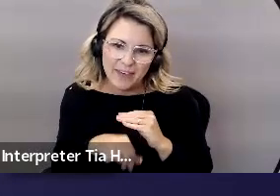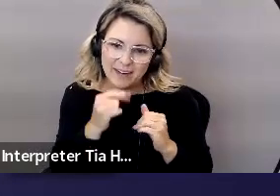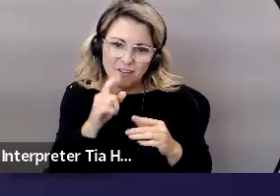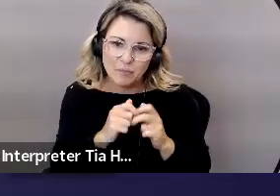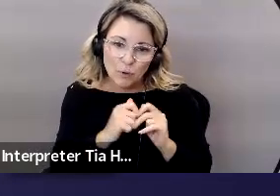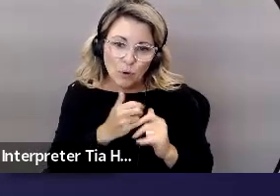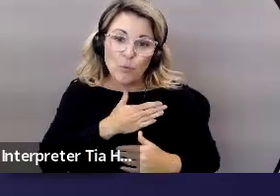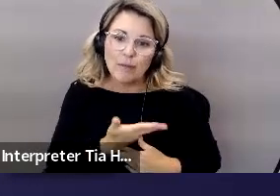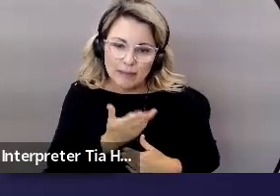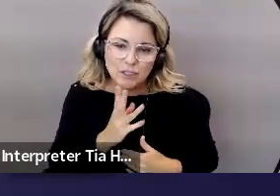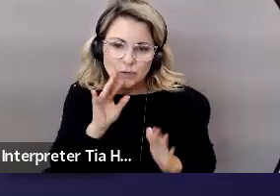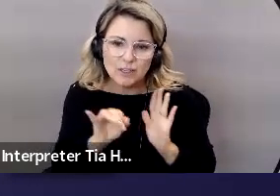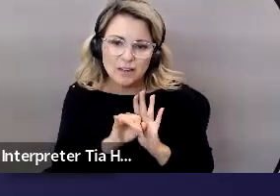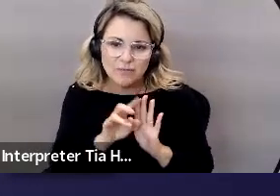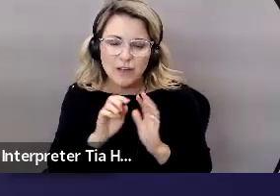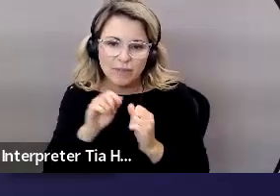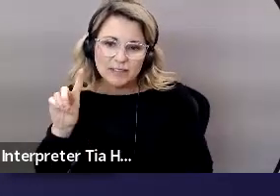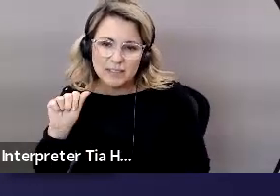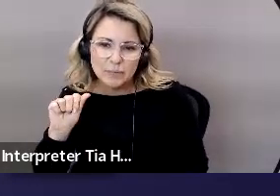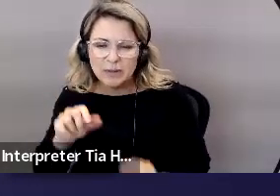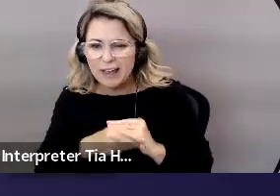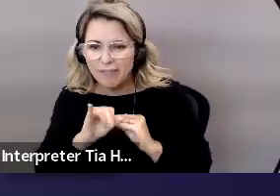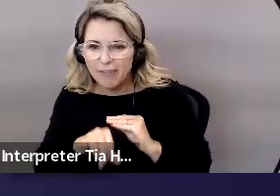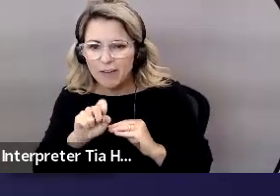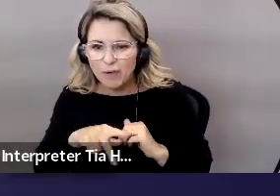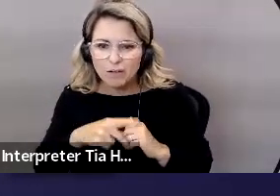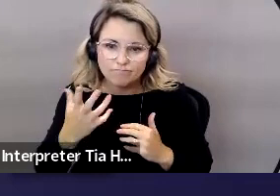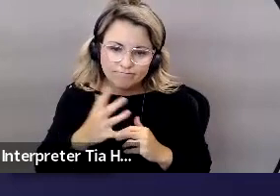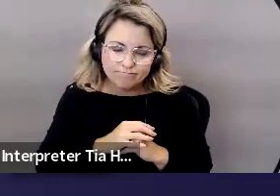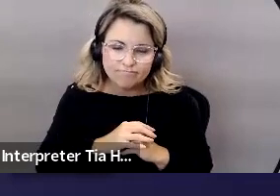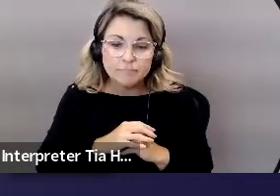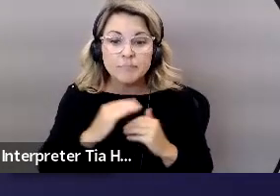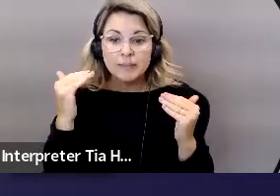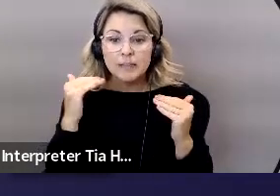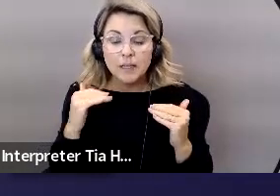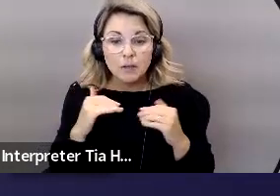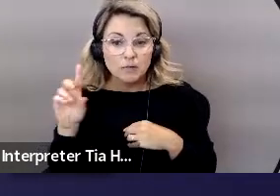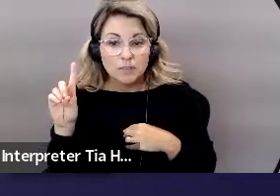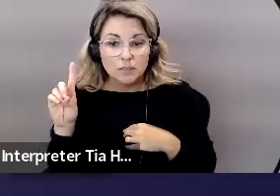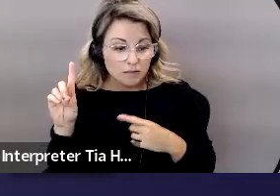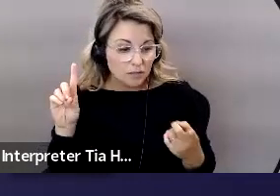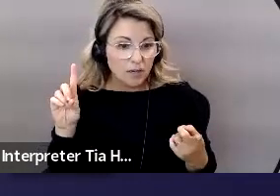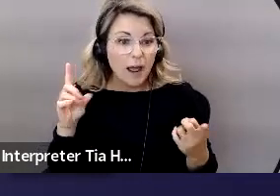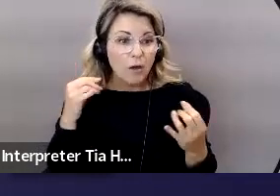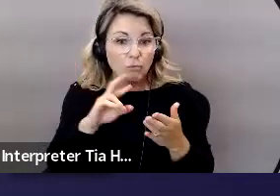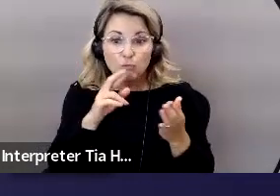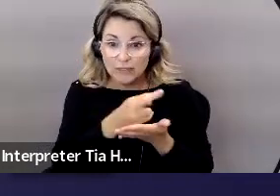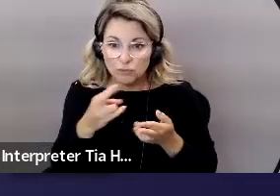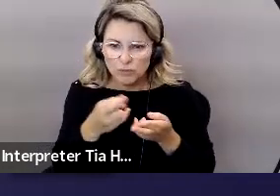willing to do that. Dr. Gooden and Dr. Leslie, I want to get on to this one about resources and